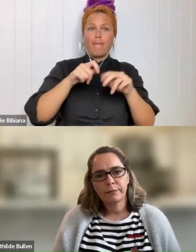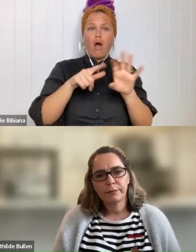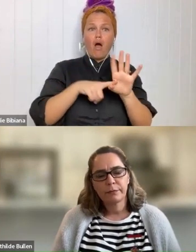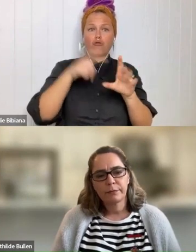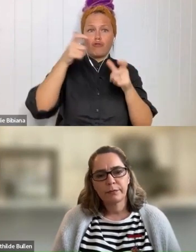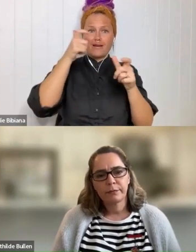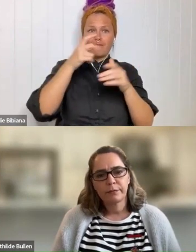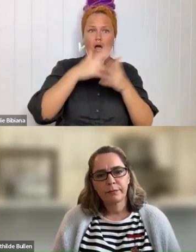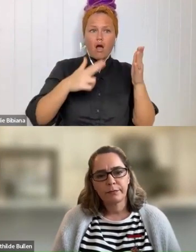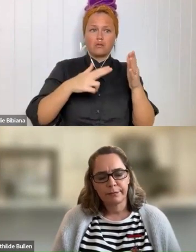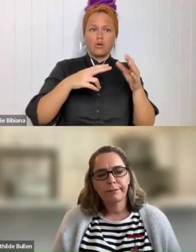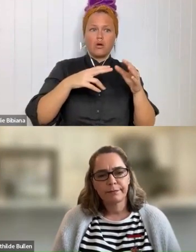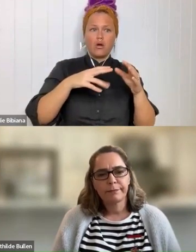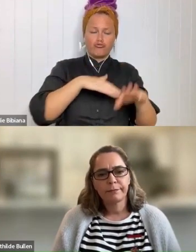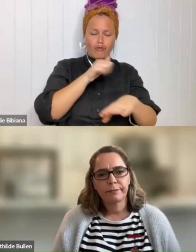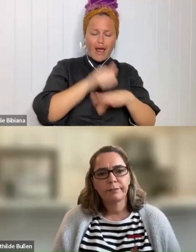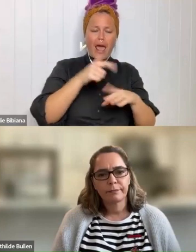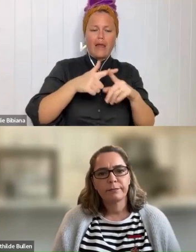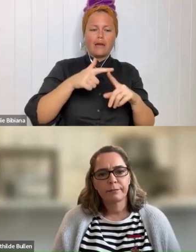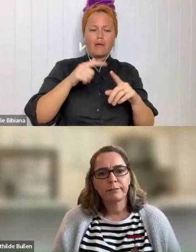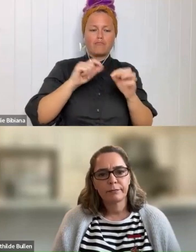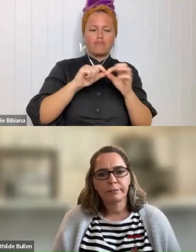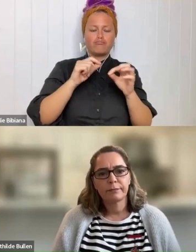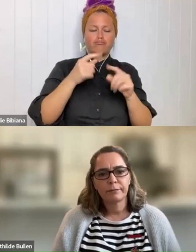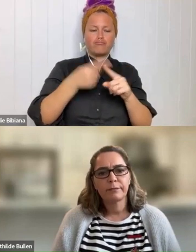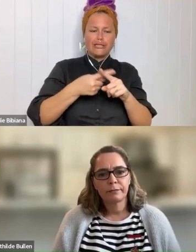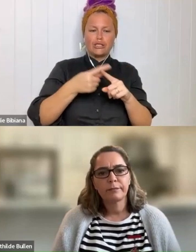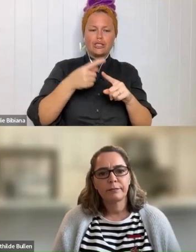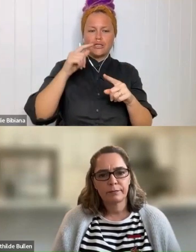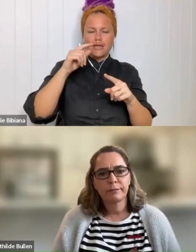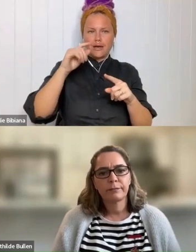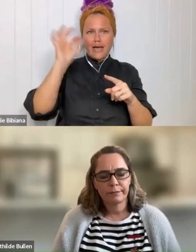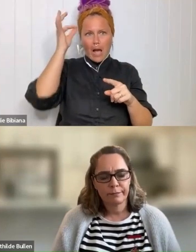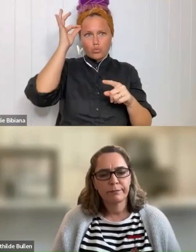Council. And we also partnered with Garawa, who have very much